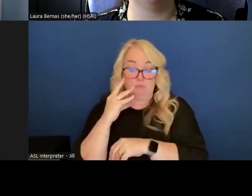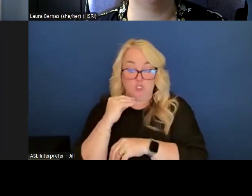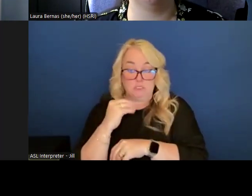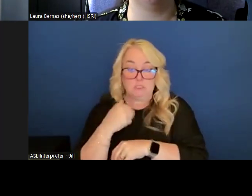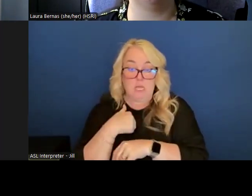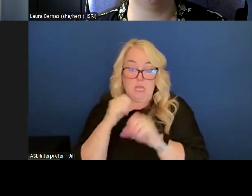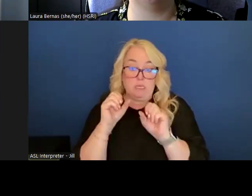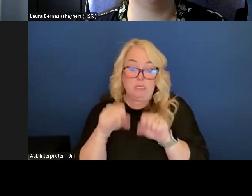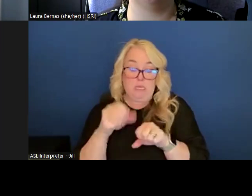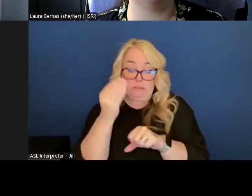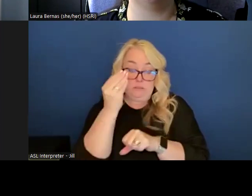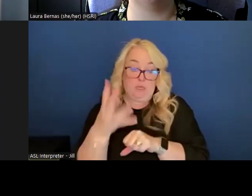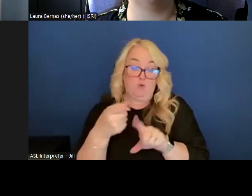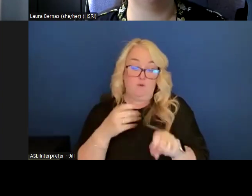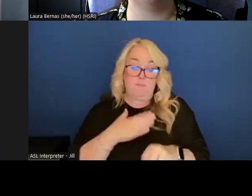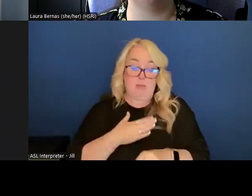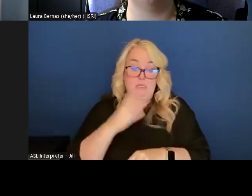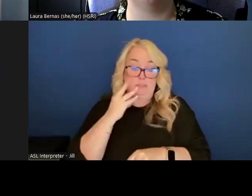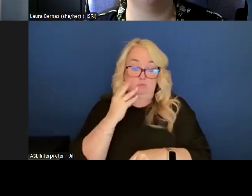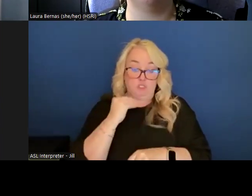experience in the DD Council that that's really, really,